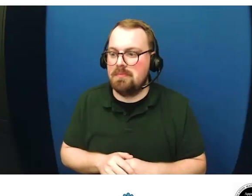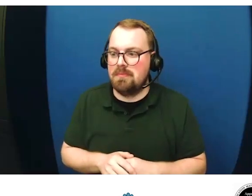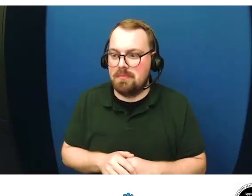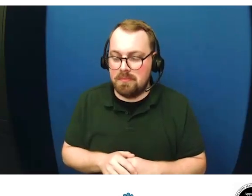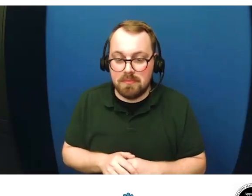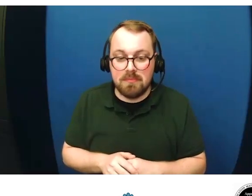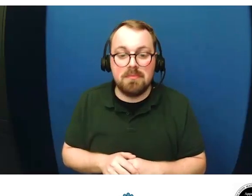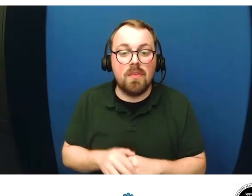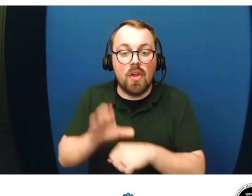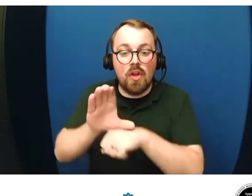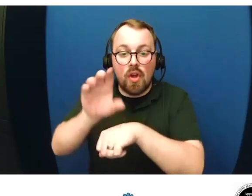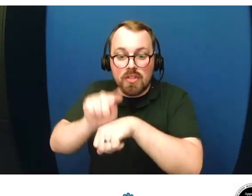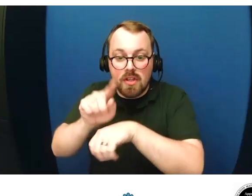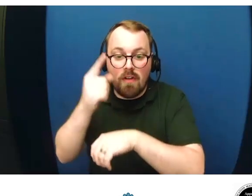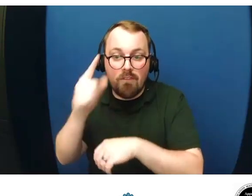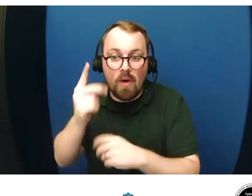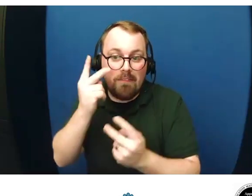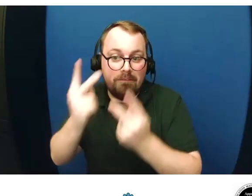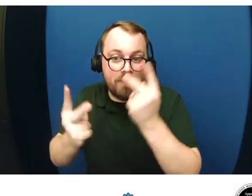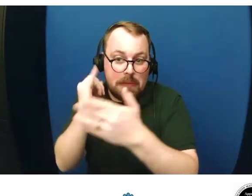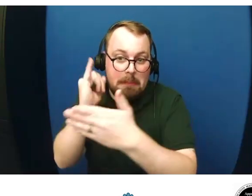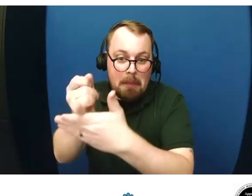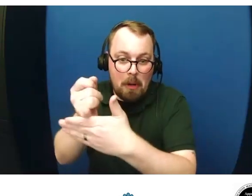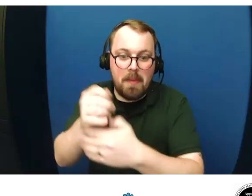A Consultant for Visual Impairment.